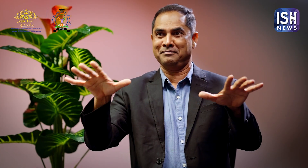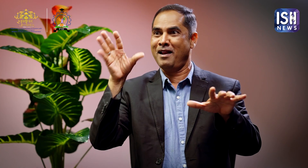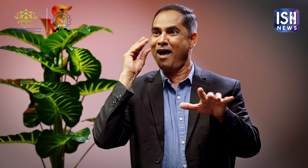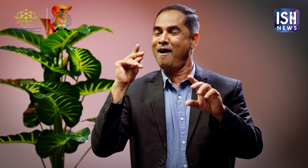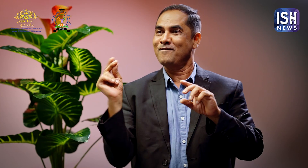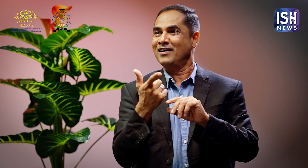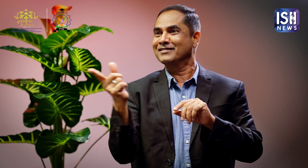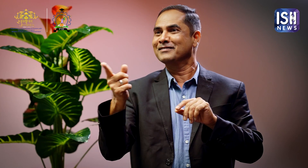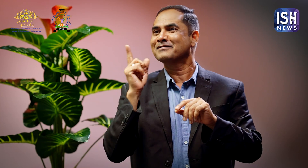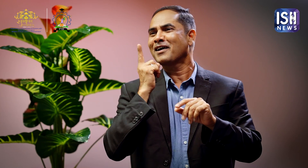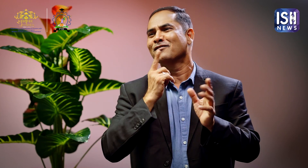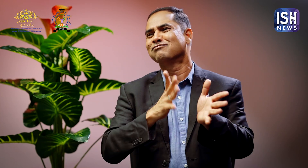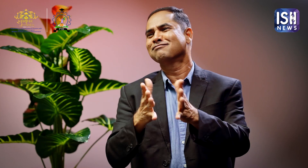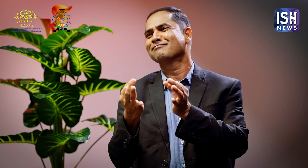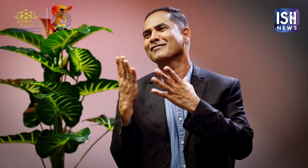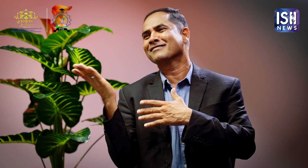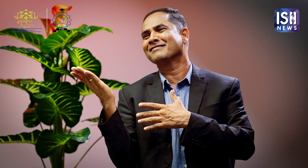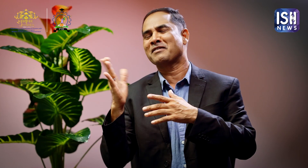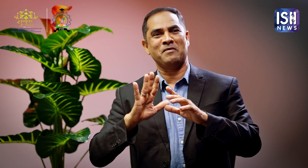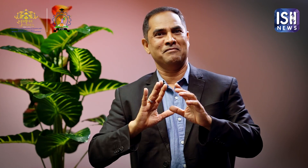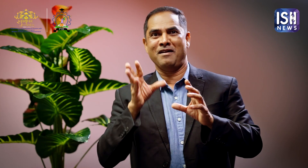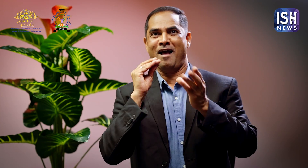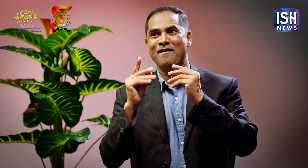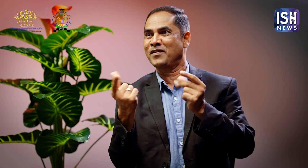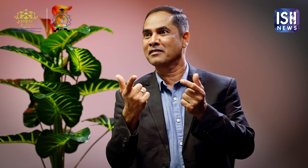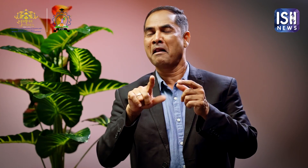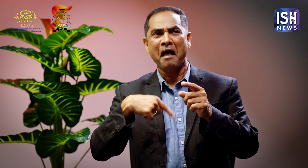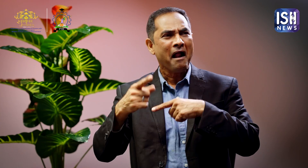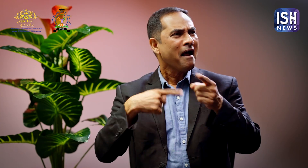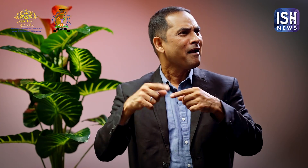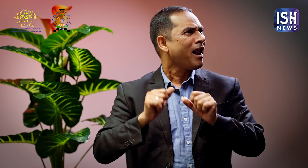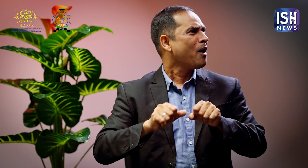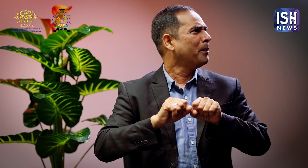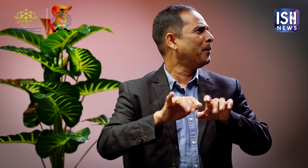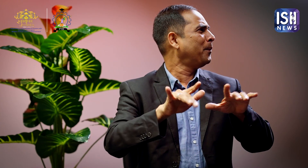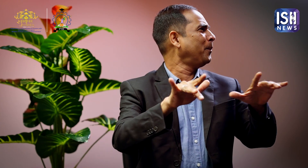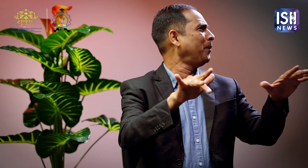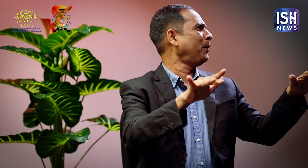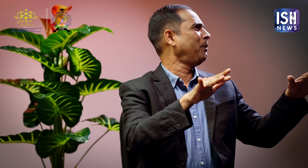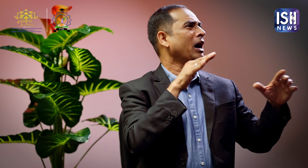The students, with ISL as their native language, learned it incredibly fast. After that, several versions of the Anthem in ISL began appearing and spreading quickly.